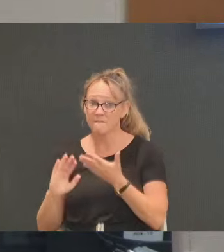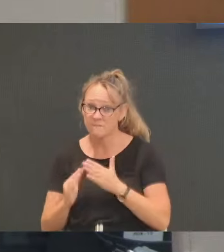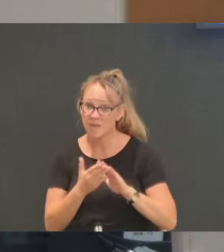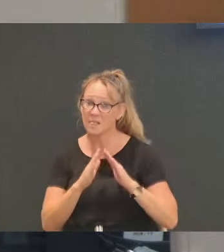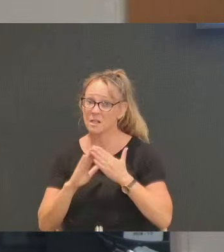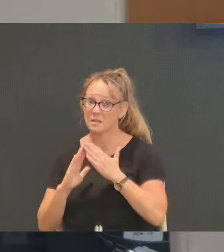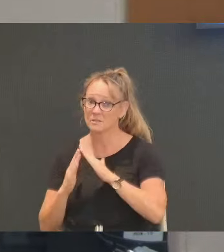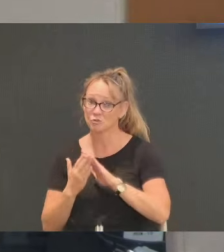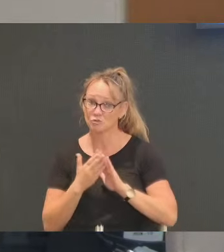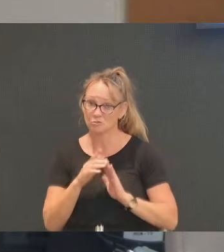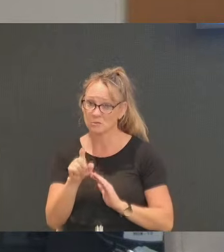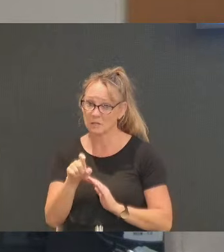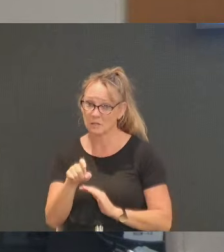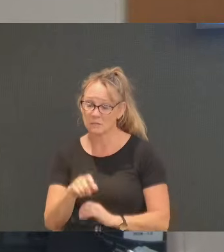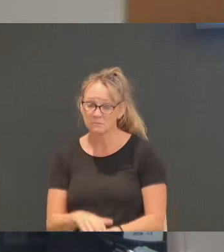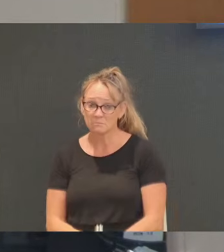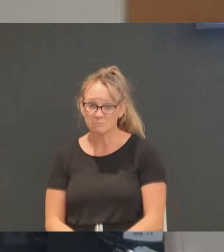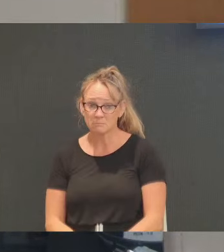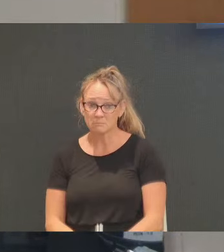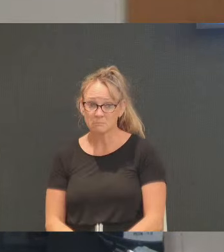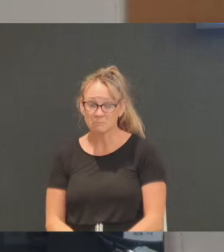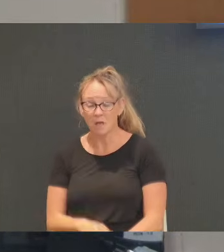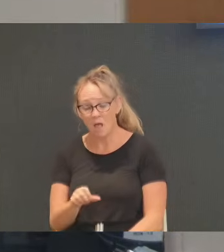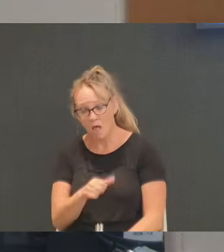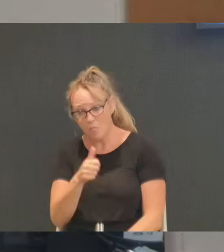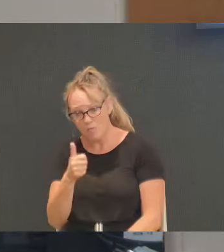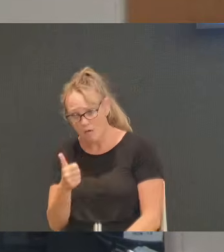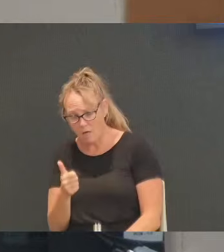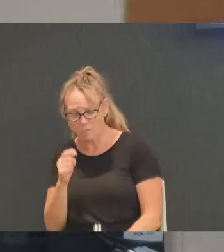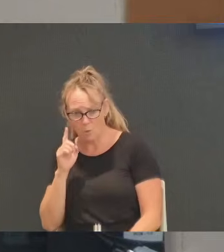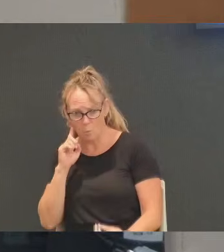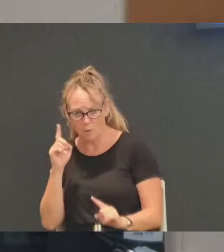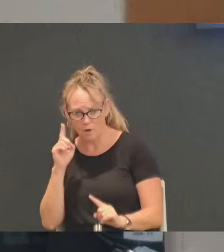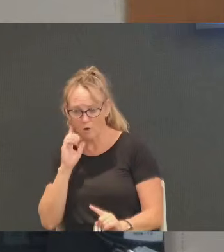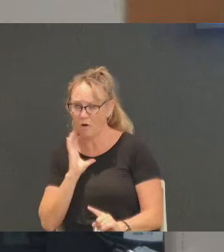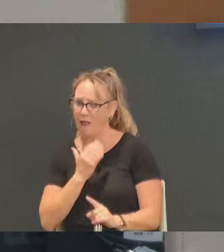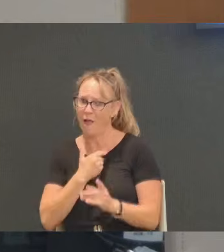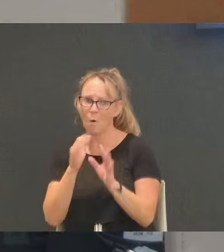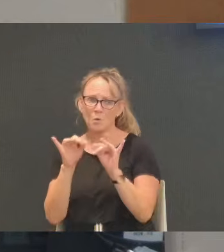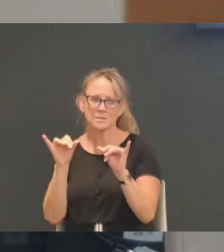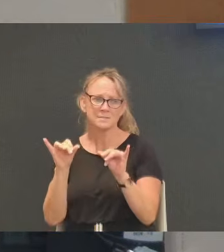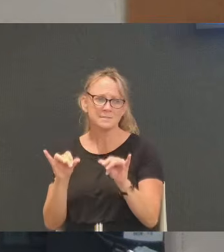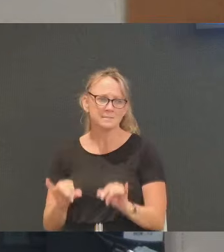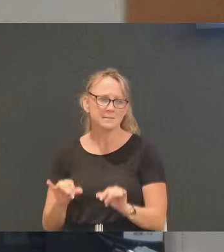other thing that we have heard how great of a system we have here in Hamilton County of